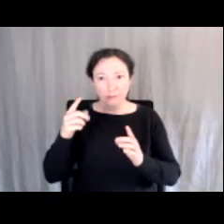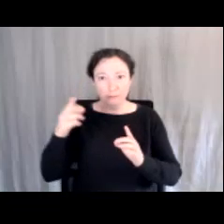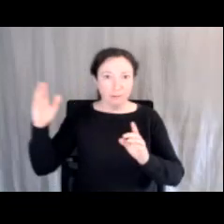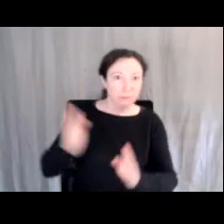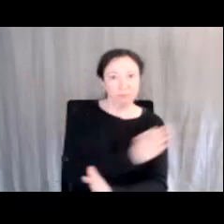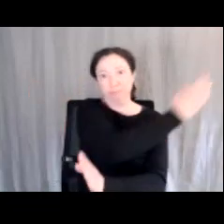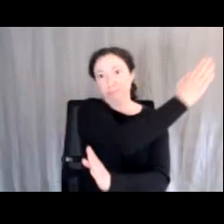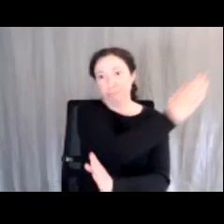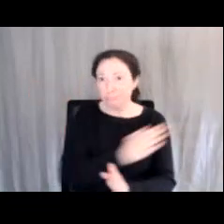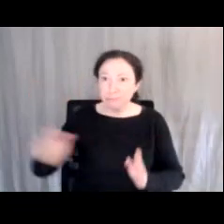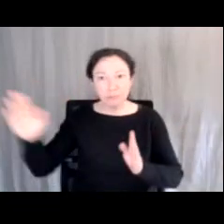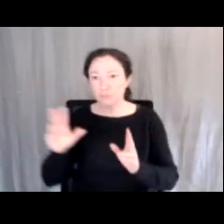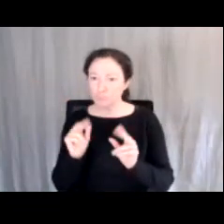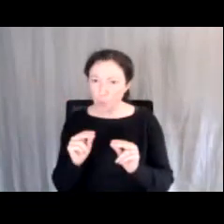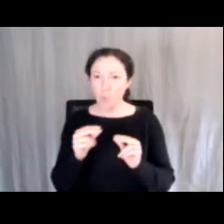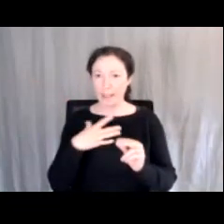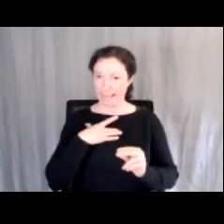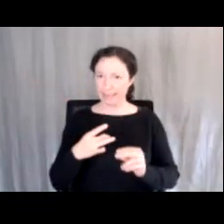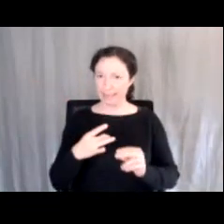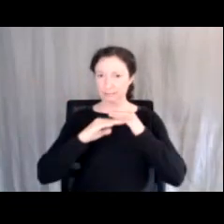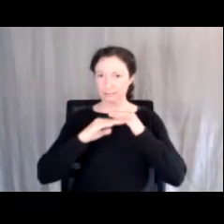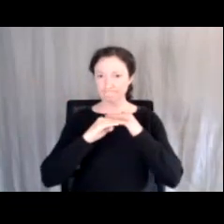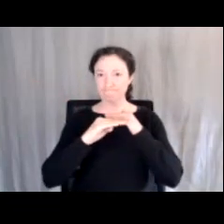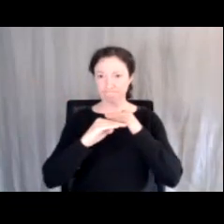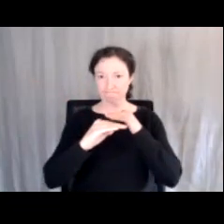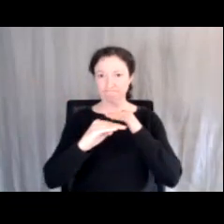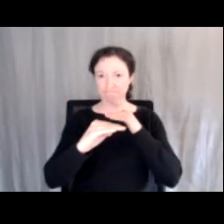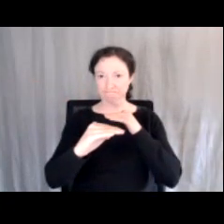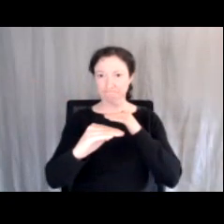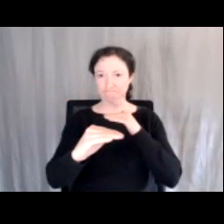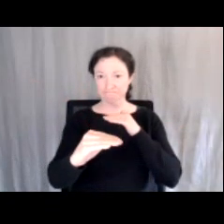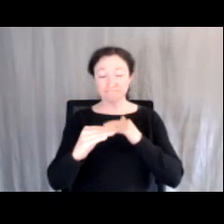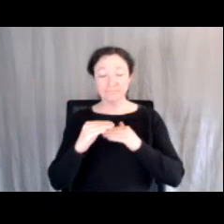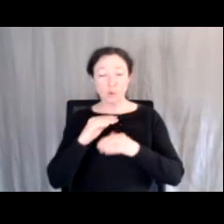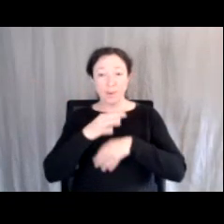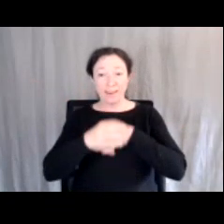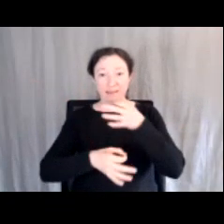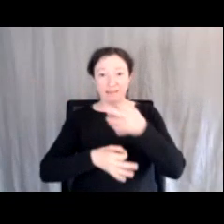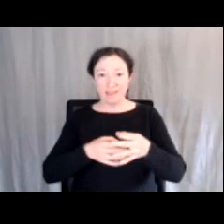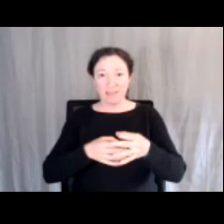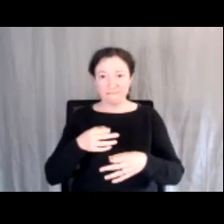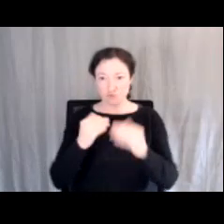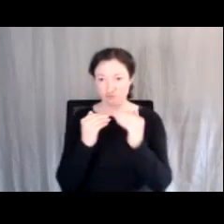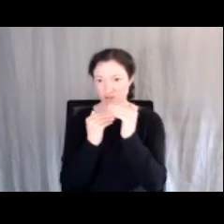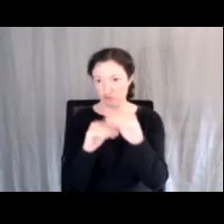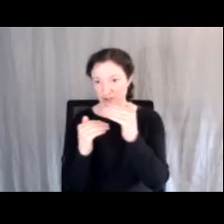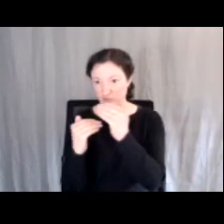it likes steadiness. So instead of focusing on restricting foods, we wanna focus on adding foods